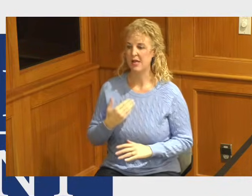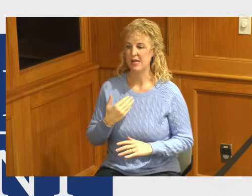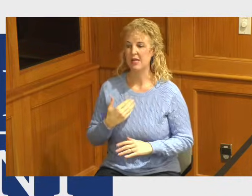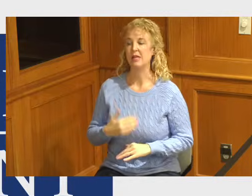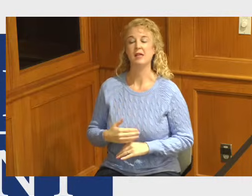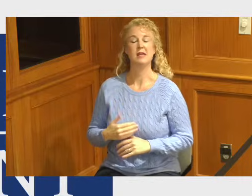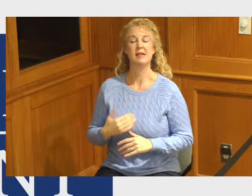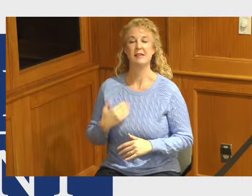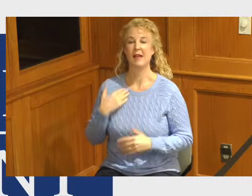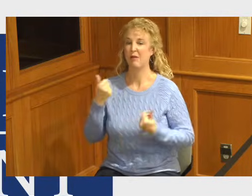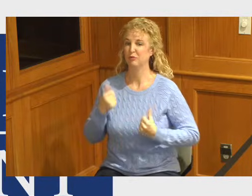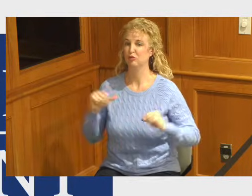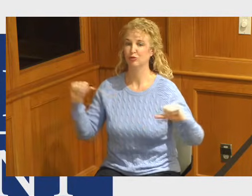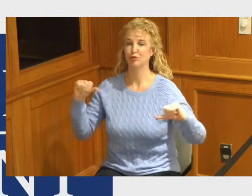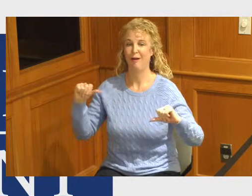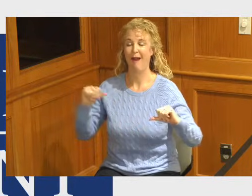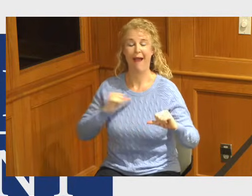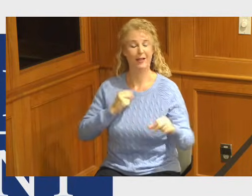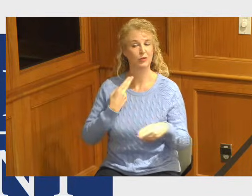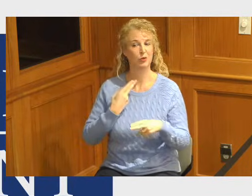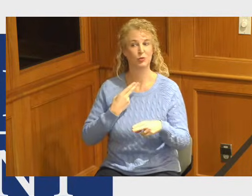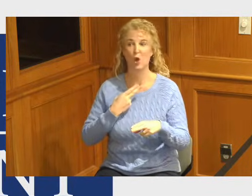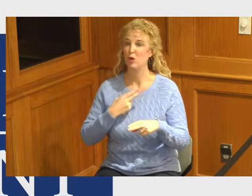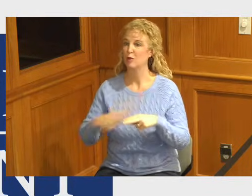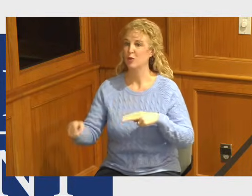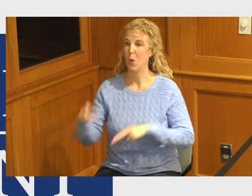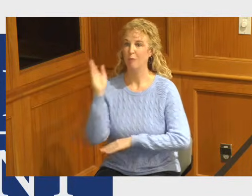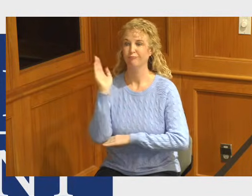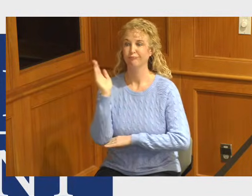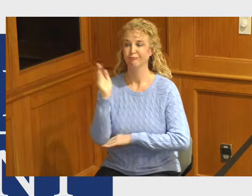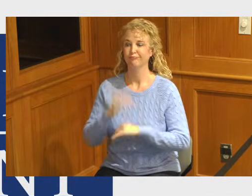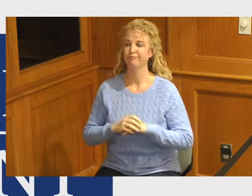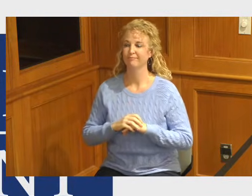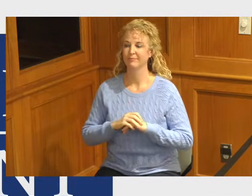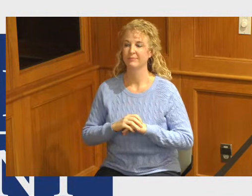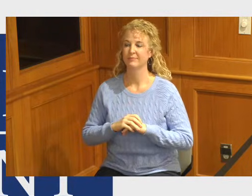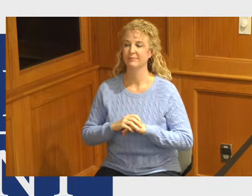I'm going to try my best to move quickly through this and of course I'll stay for as many questions